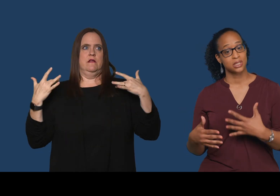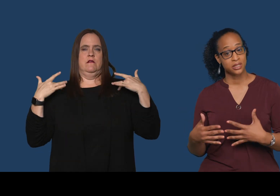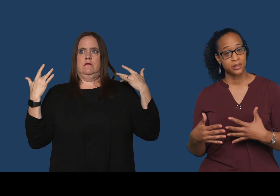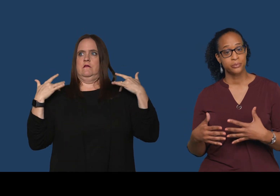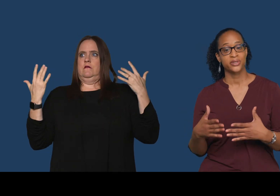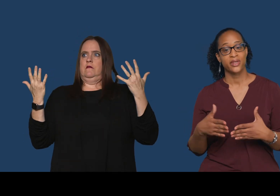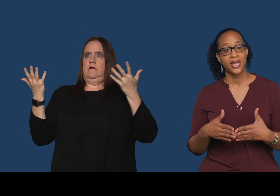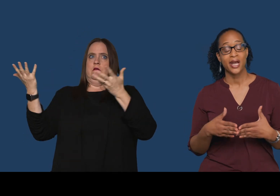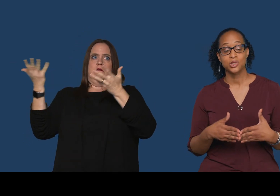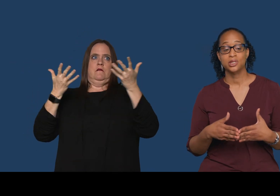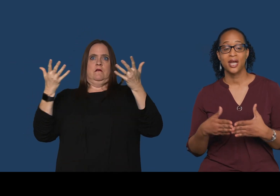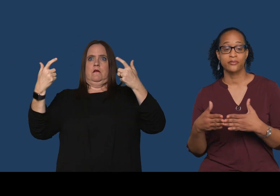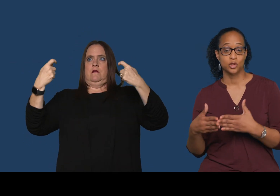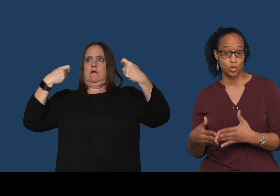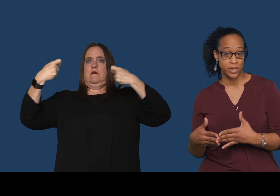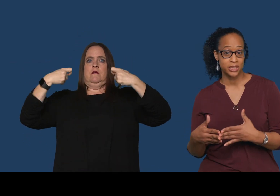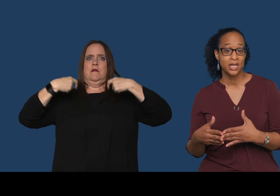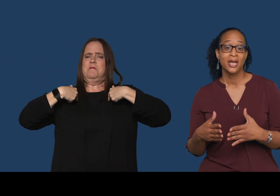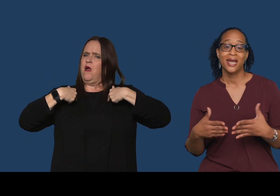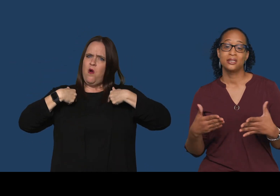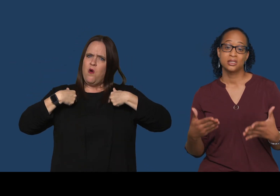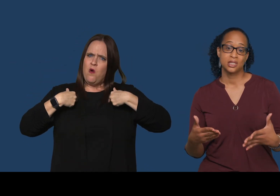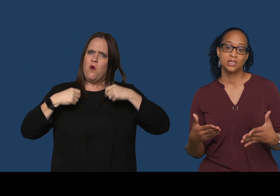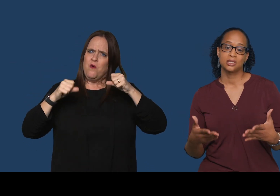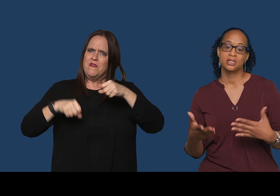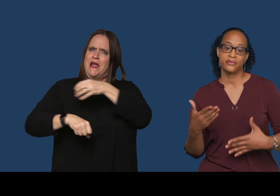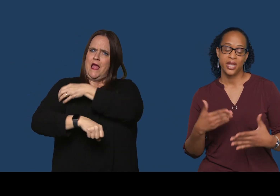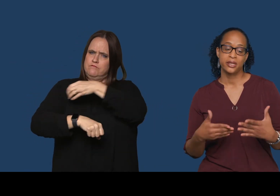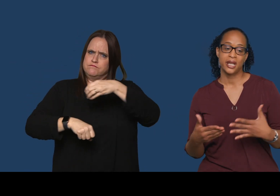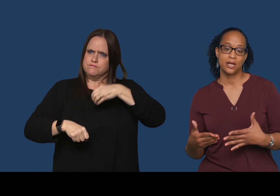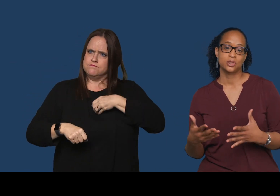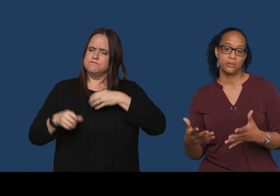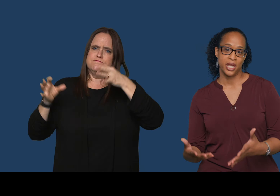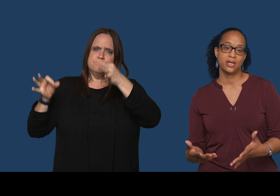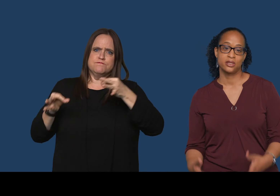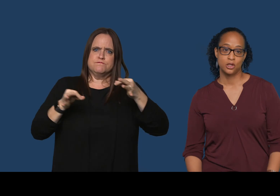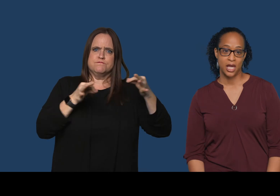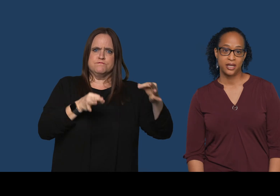to them but they actually have a choice and decisions that they can actually make in their lives.